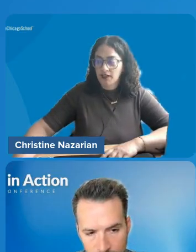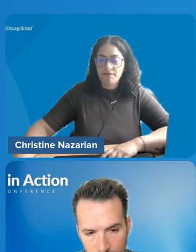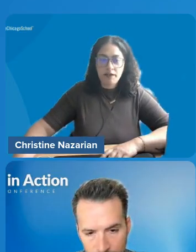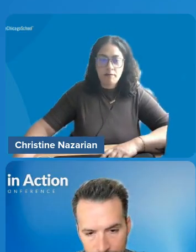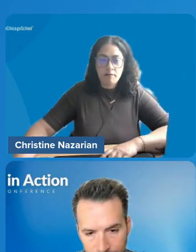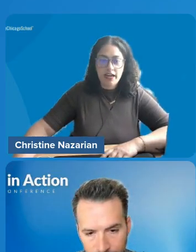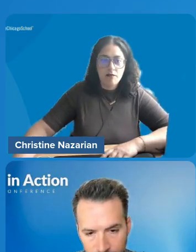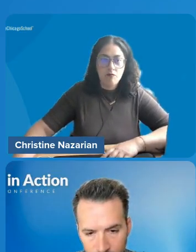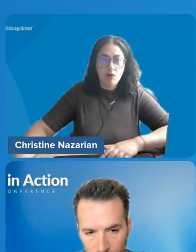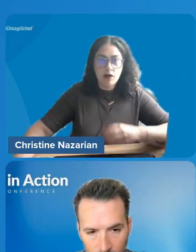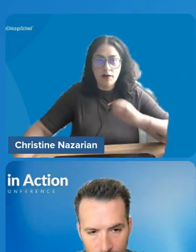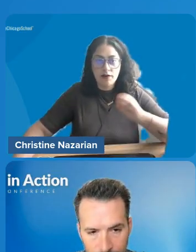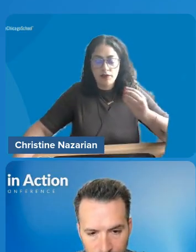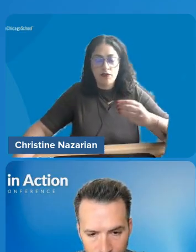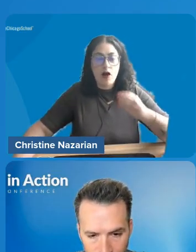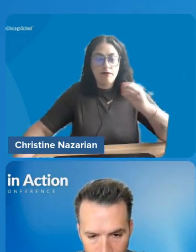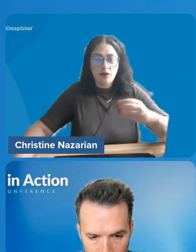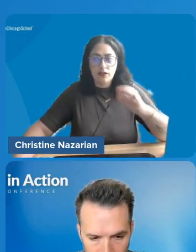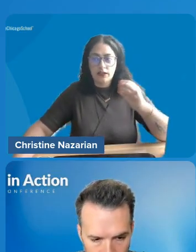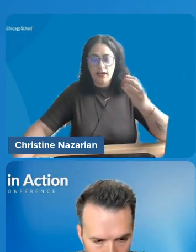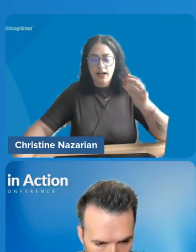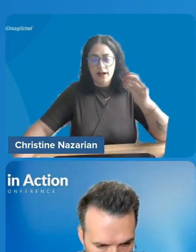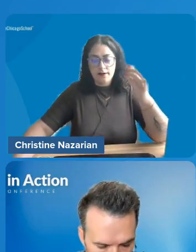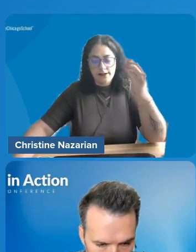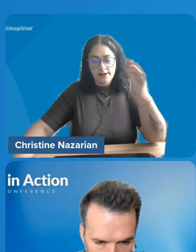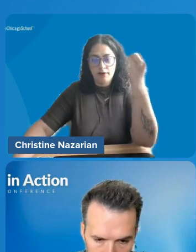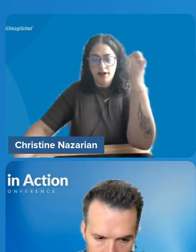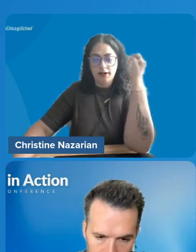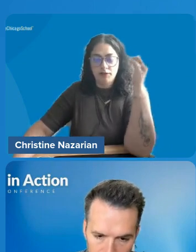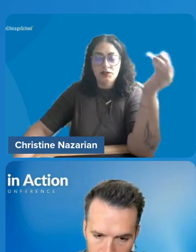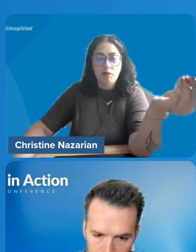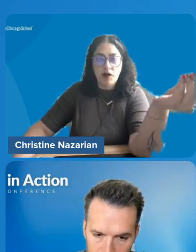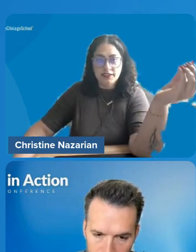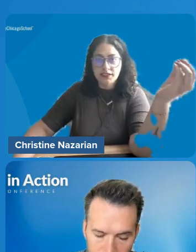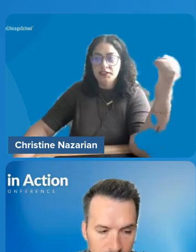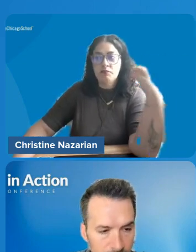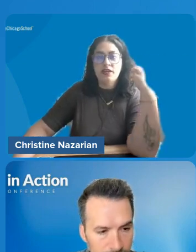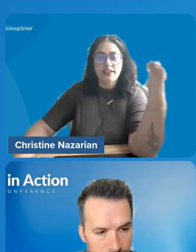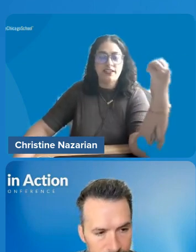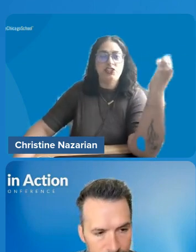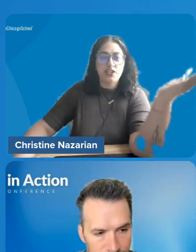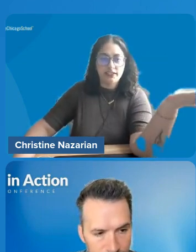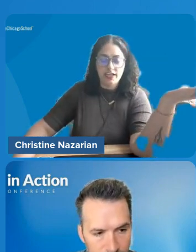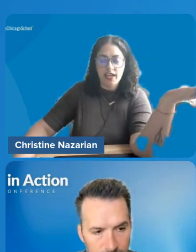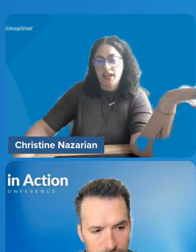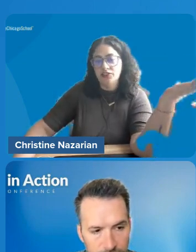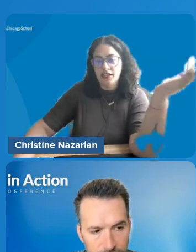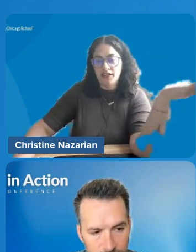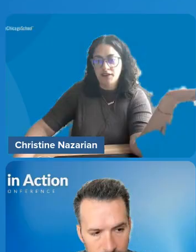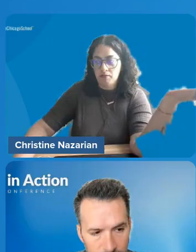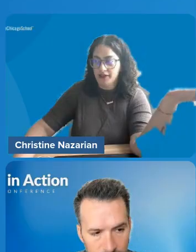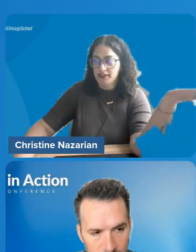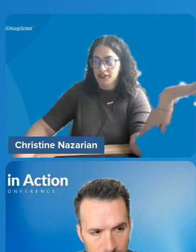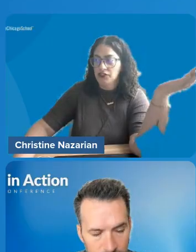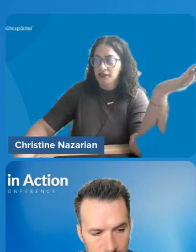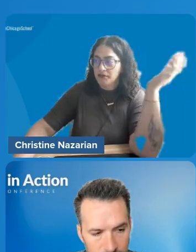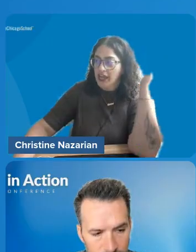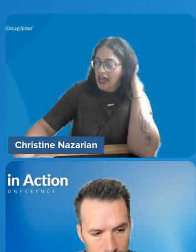feedback and more thoughtful responses because they just engaged in the mock session.